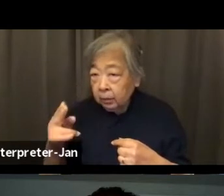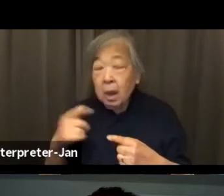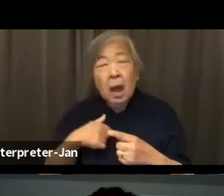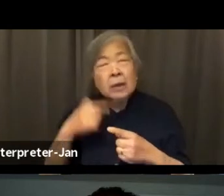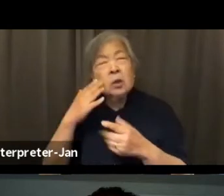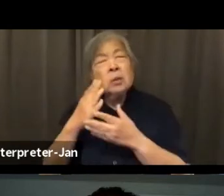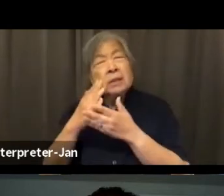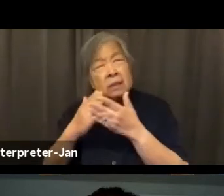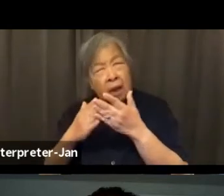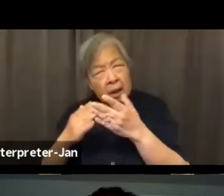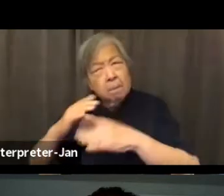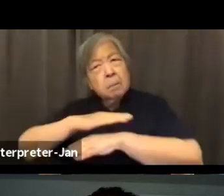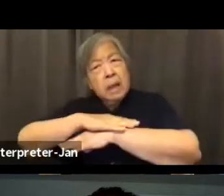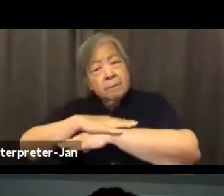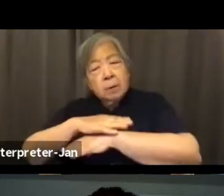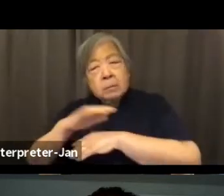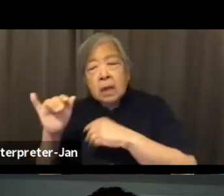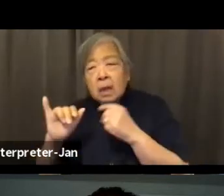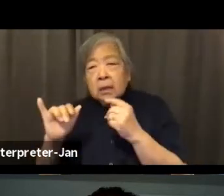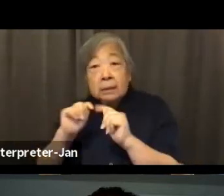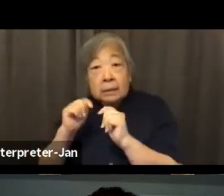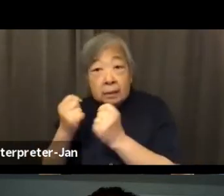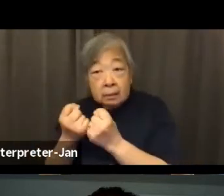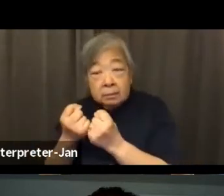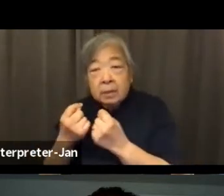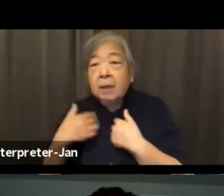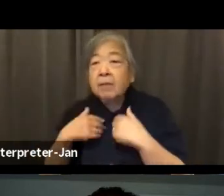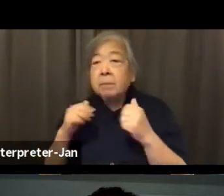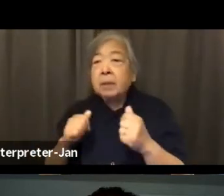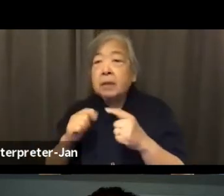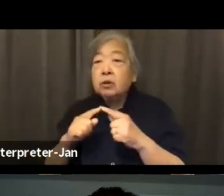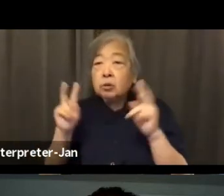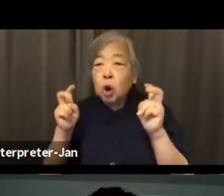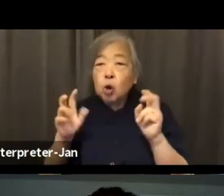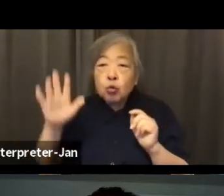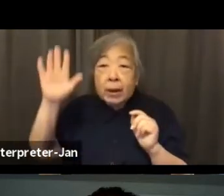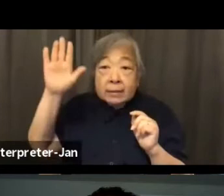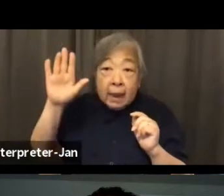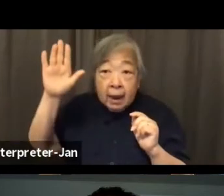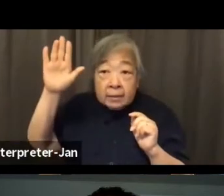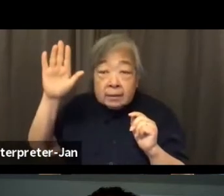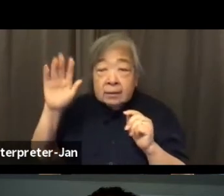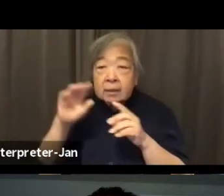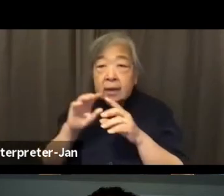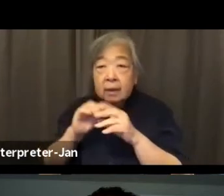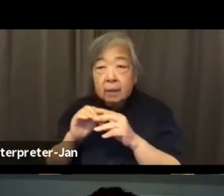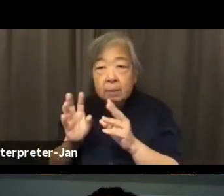Teams and Skype has hand raising ability within the meetings, and that can be really useful